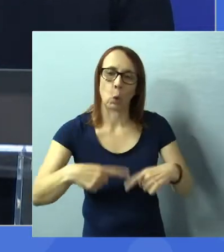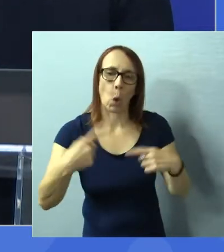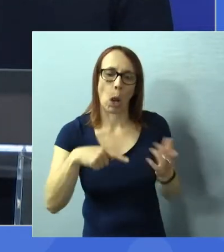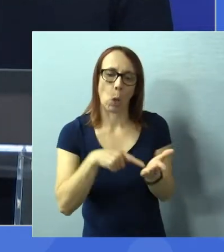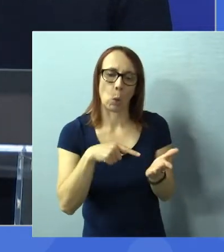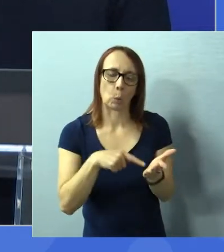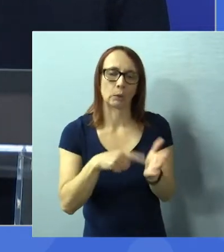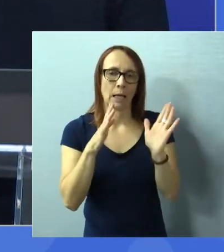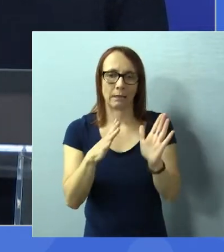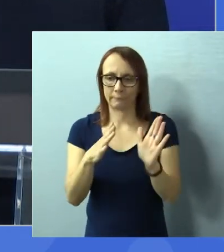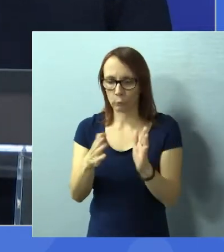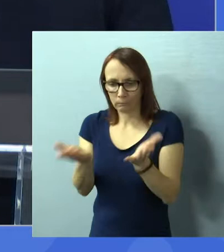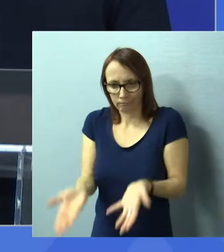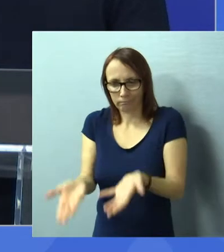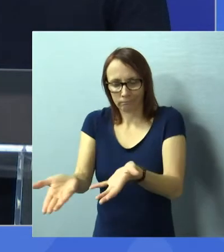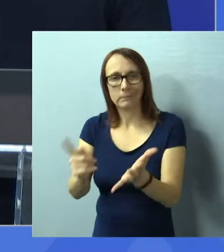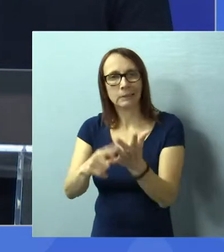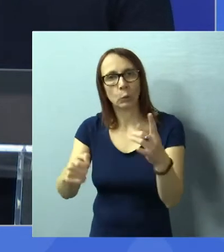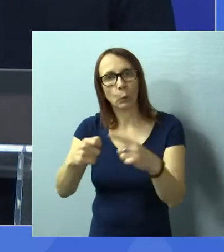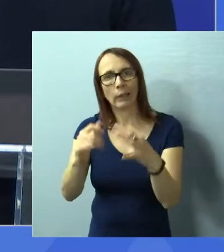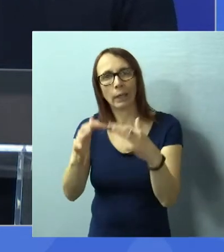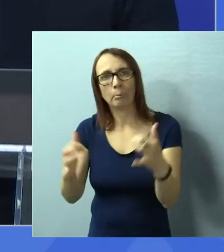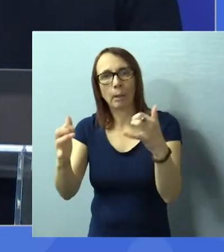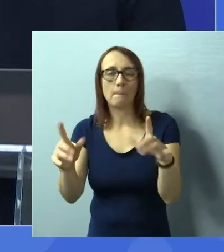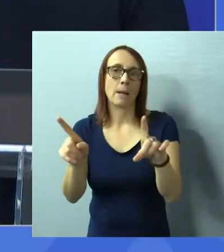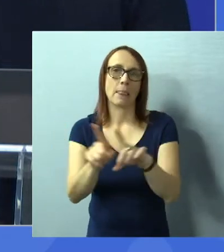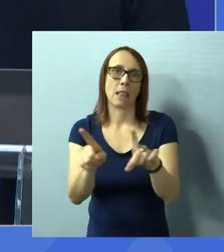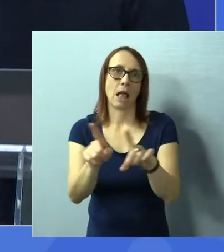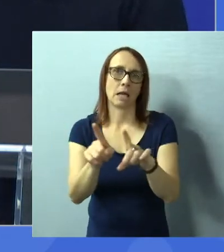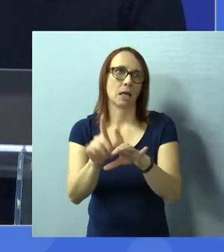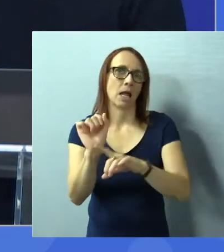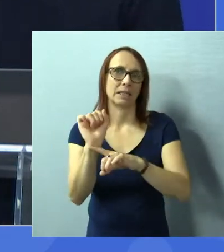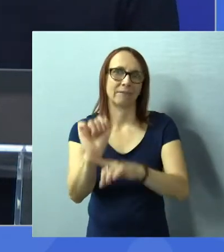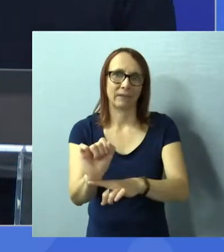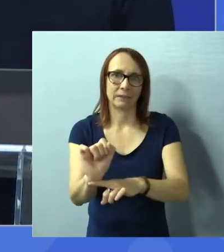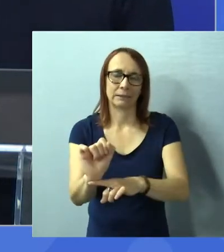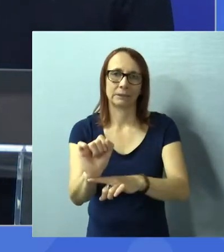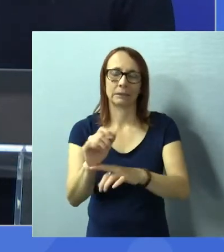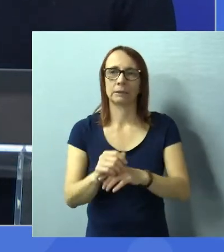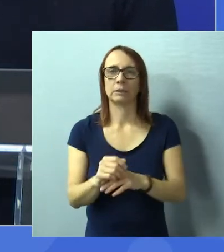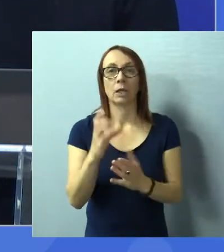that may include areas like defense as Reserve motto the Constitution as a